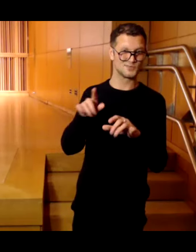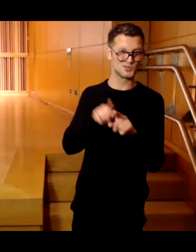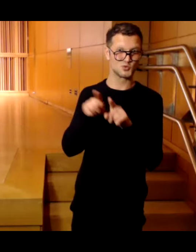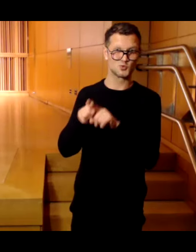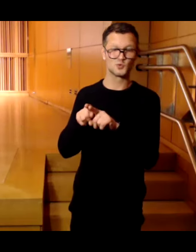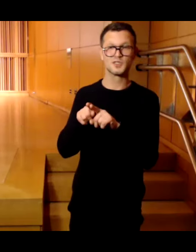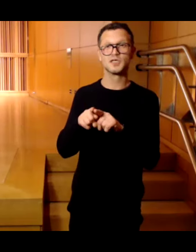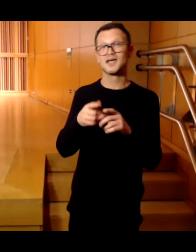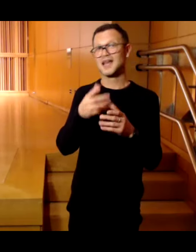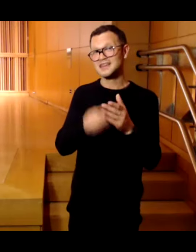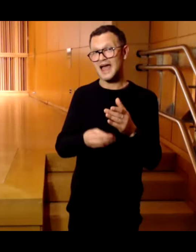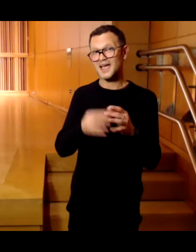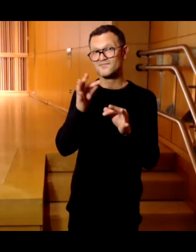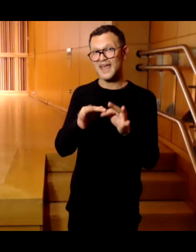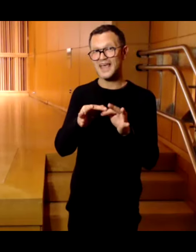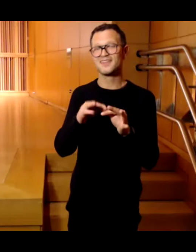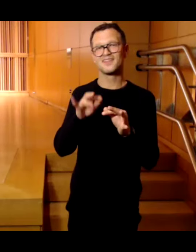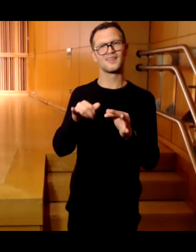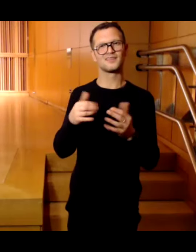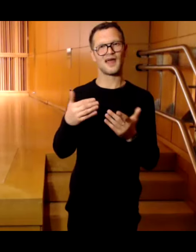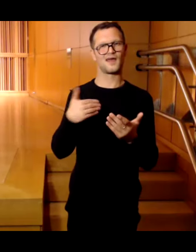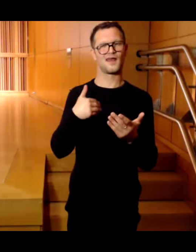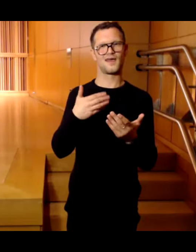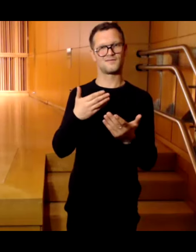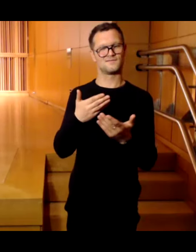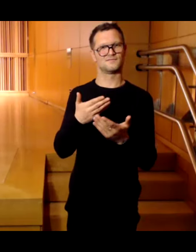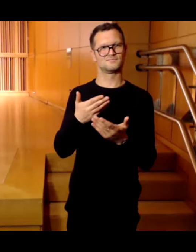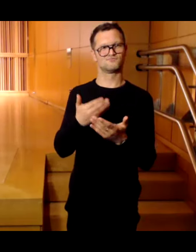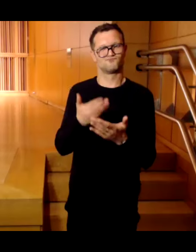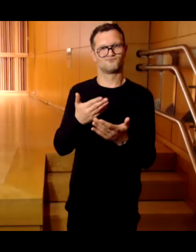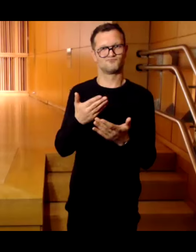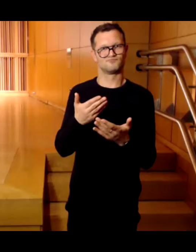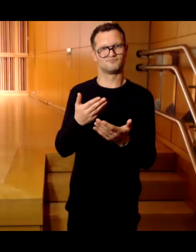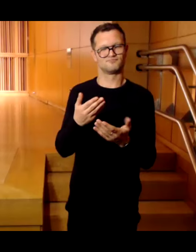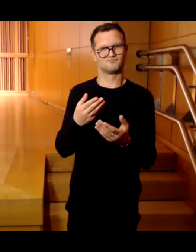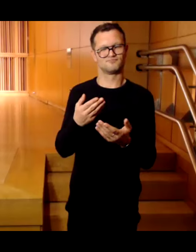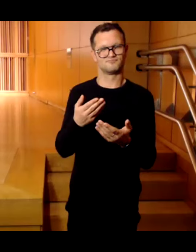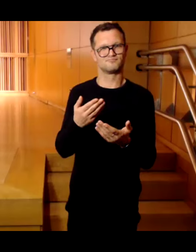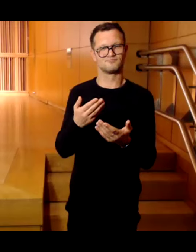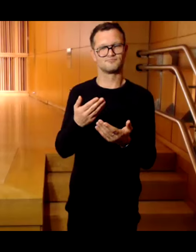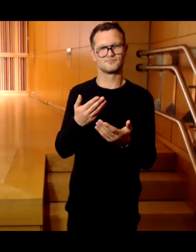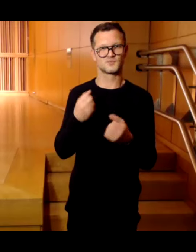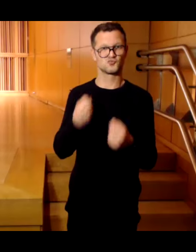has become its own sort of commodity. cynicism has become the proud.